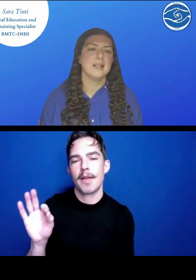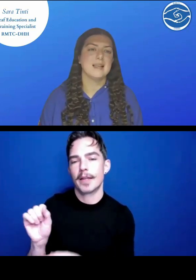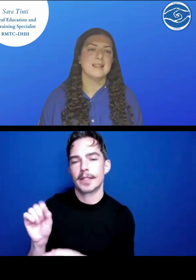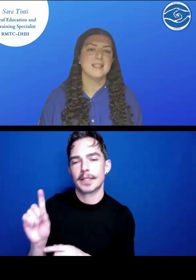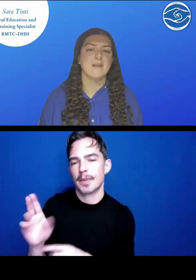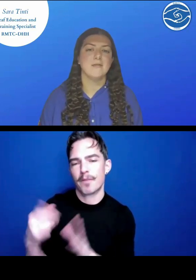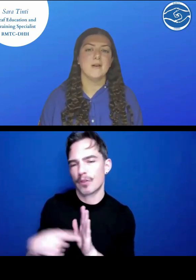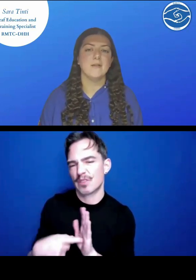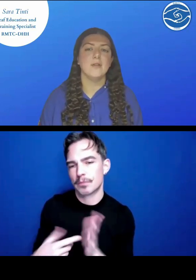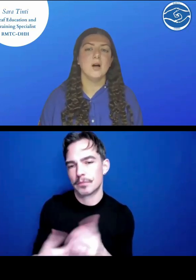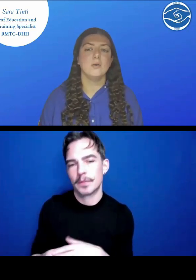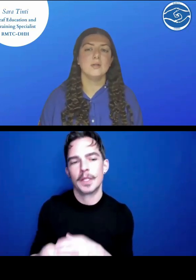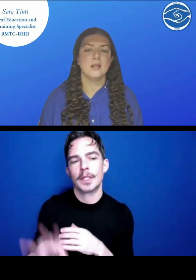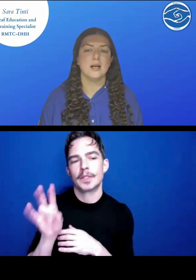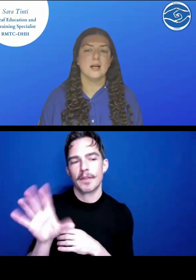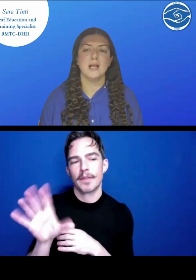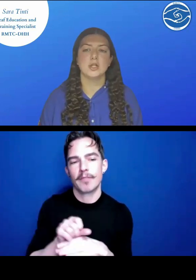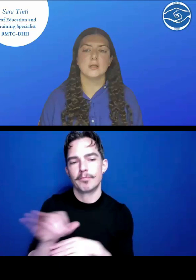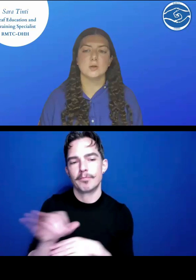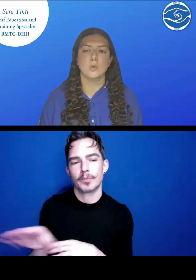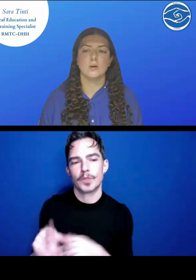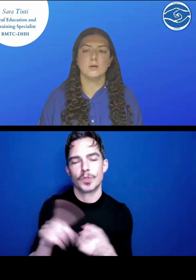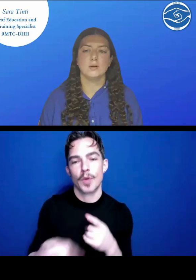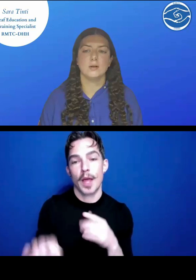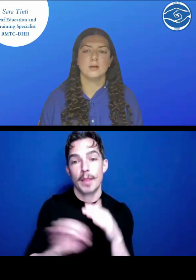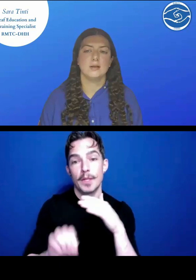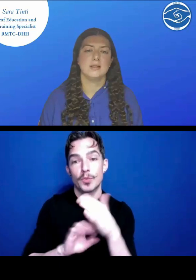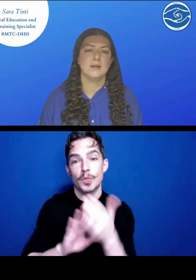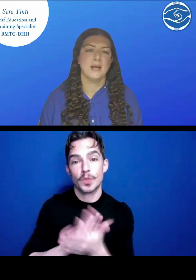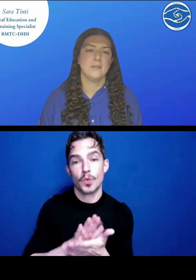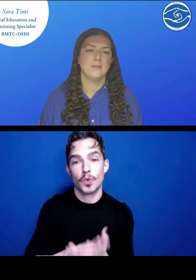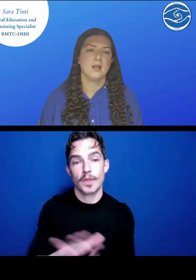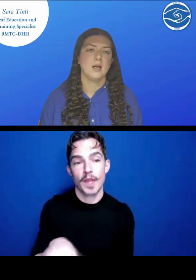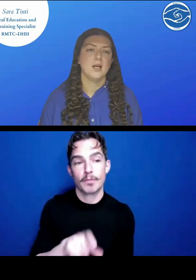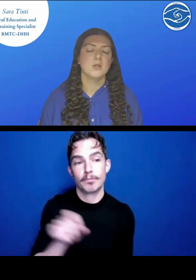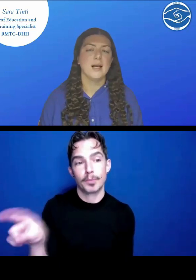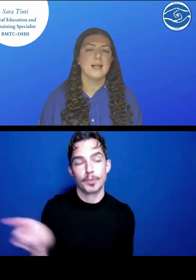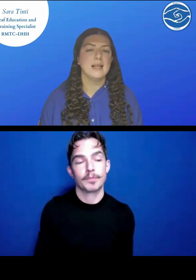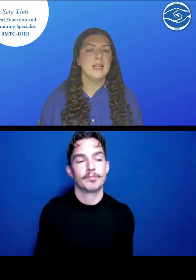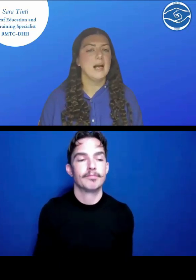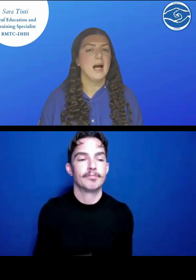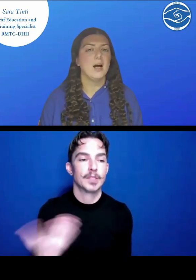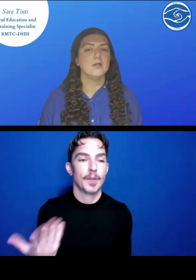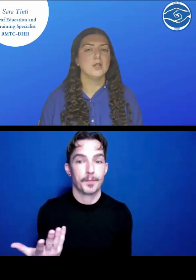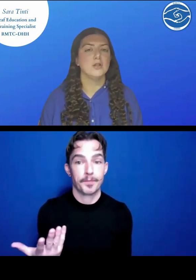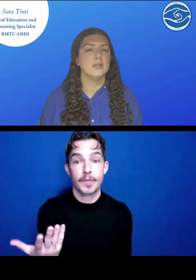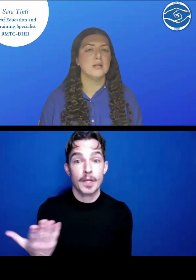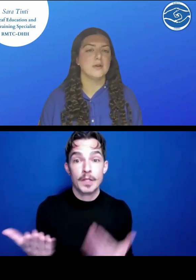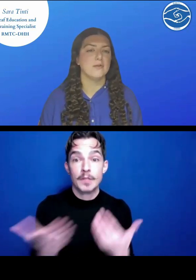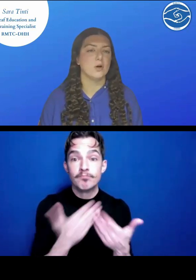I'm going to send 75 of those to the elementary school. Submit. So, I can even have two different